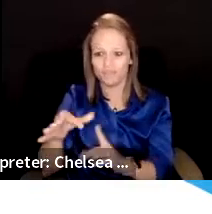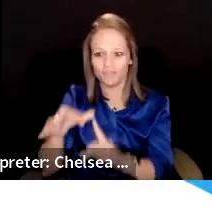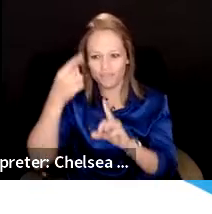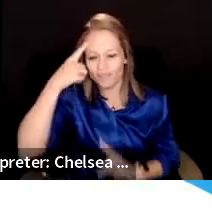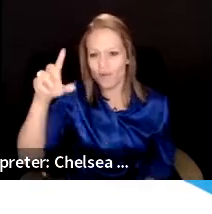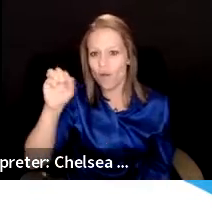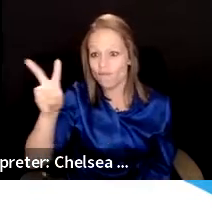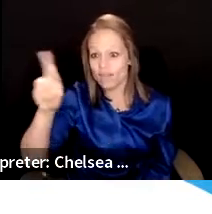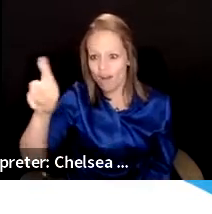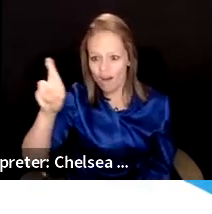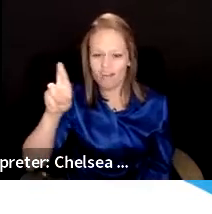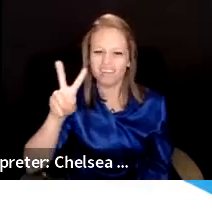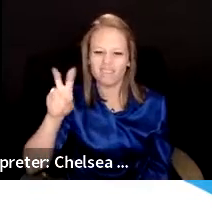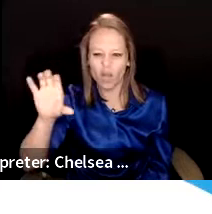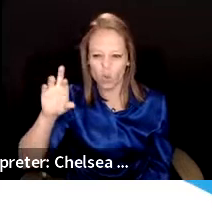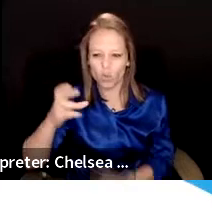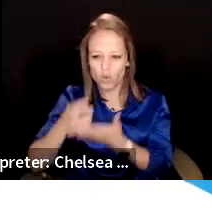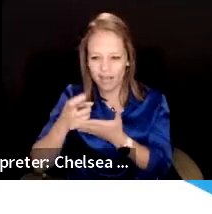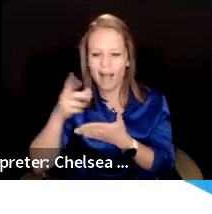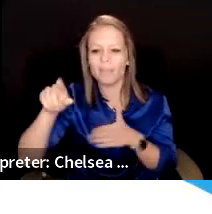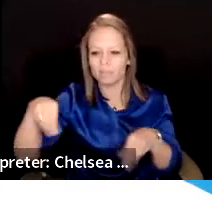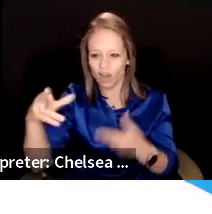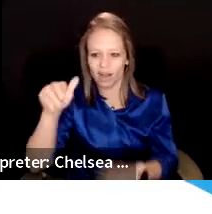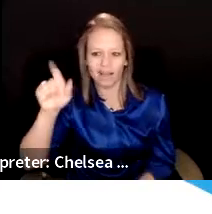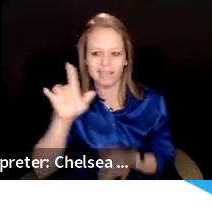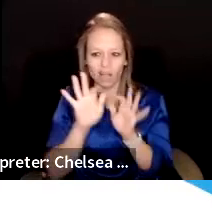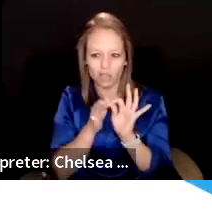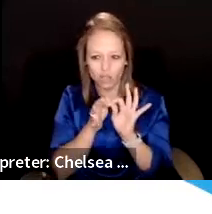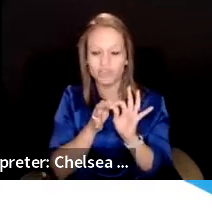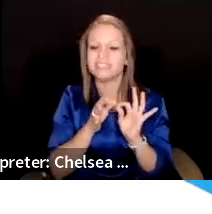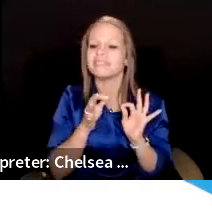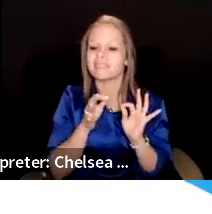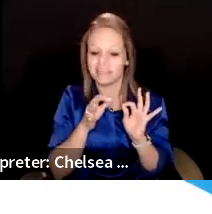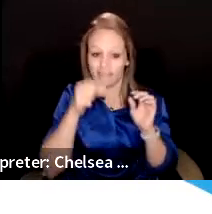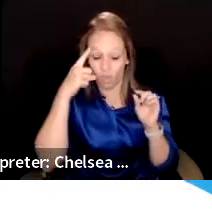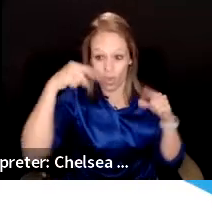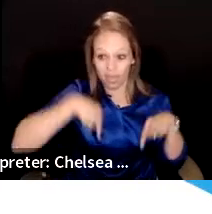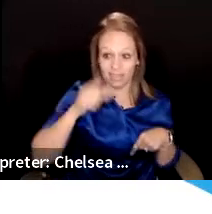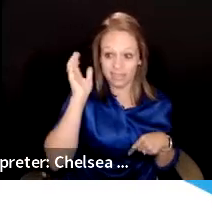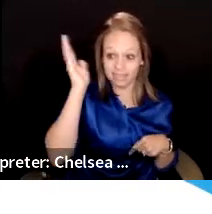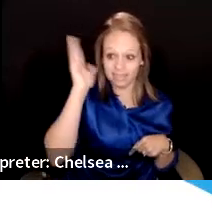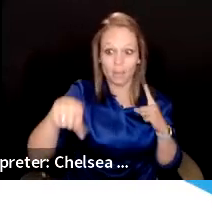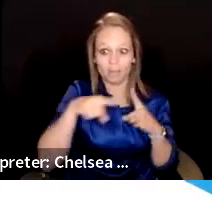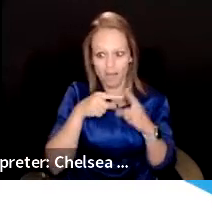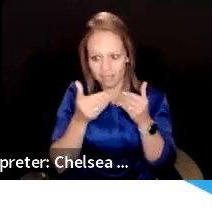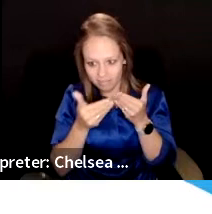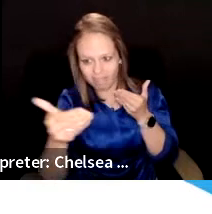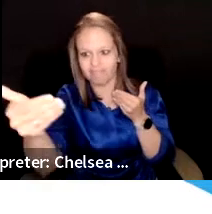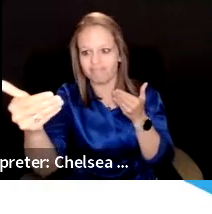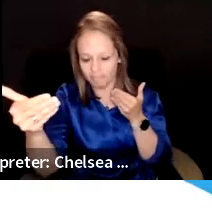and thanks to the vocational office of rehabilitation for providing ASL interpreting services for this event and all future Kentucky webinar series.